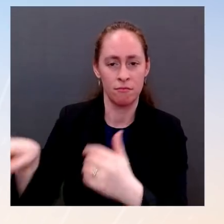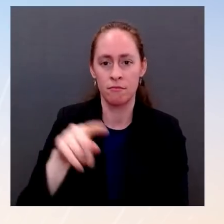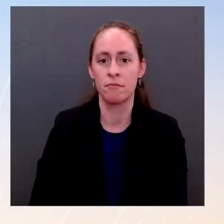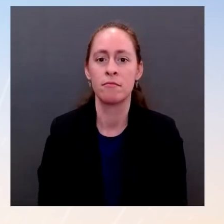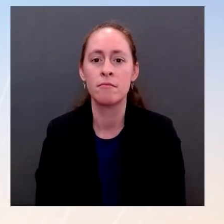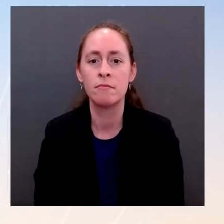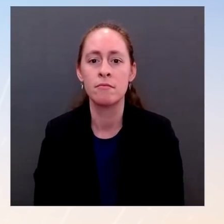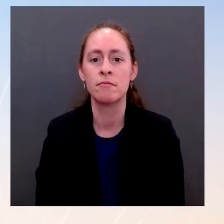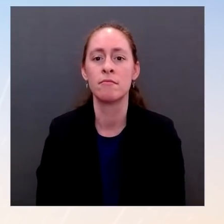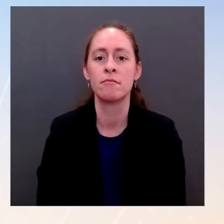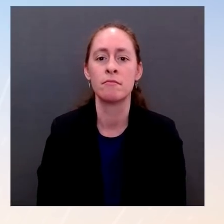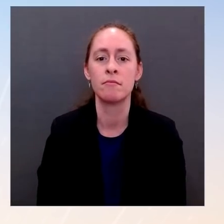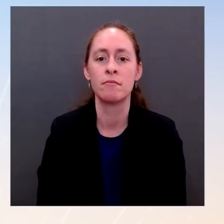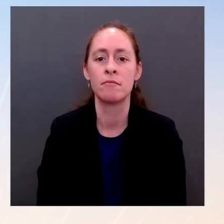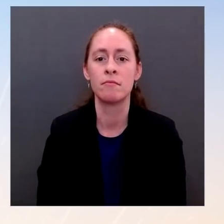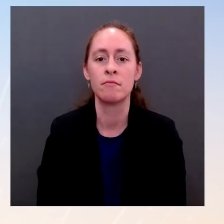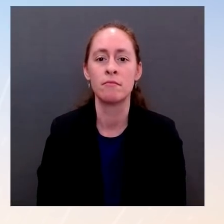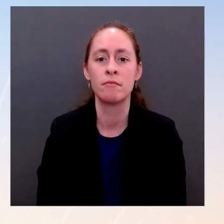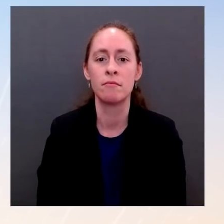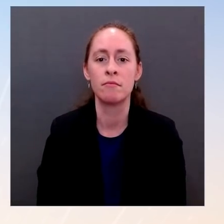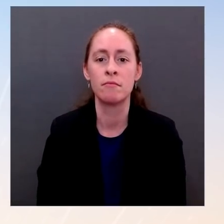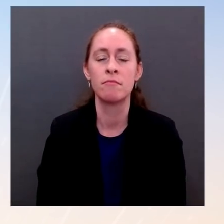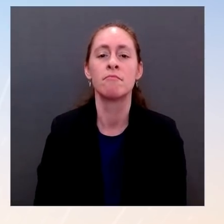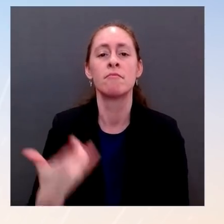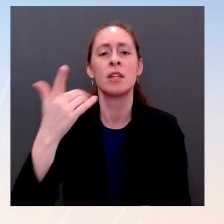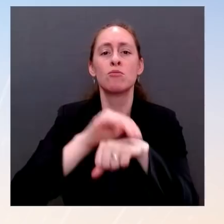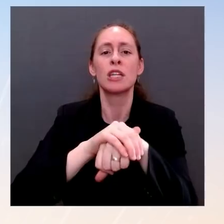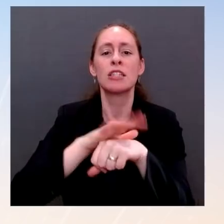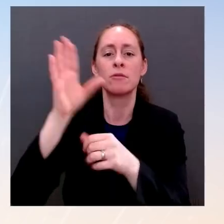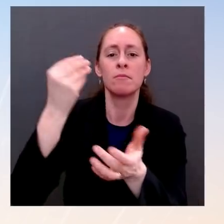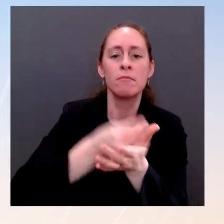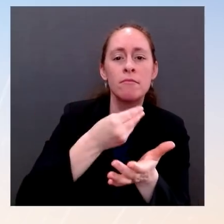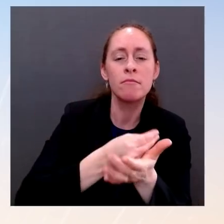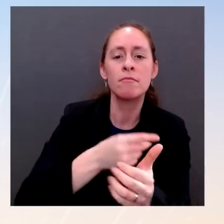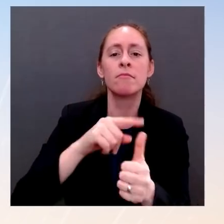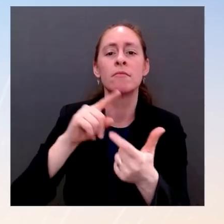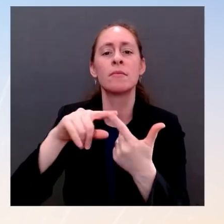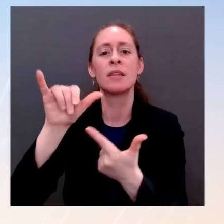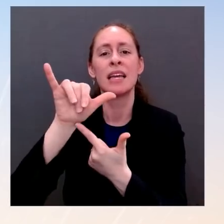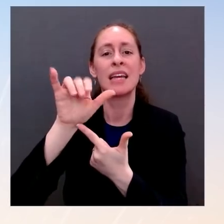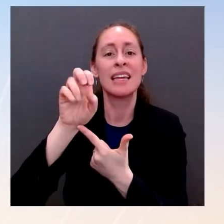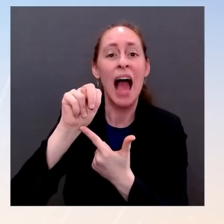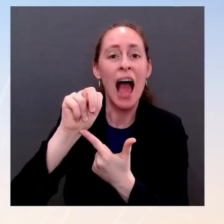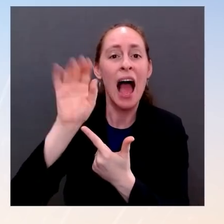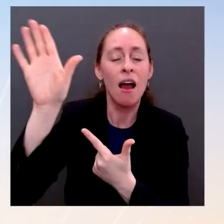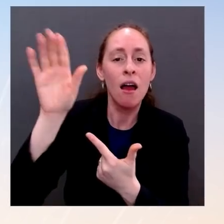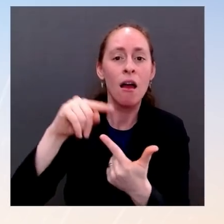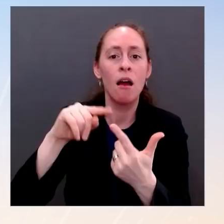It's how it saves money. It's how the world borrows money. The Renminbi here on these metrics is in the low single digits.